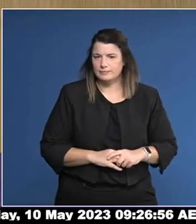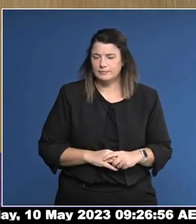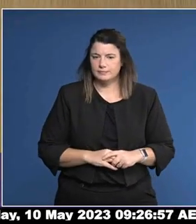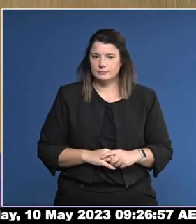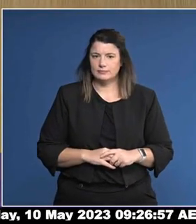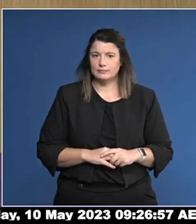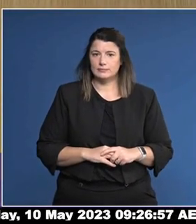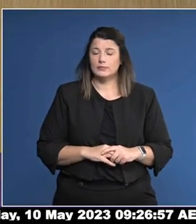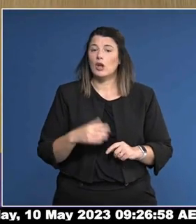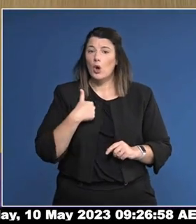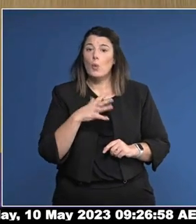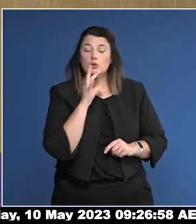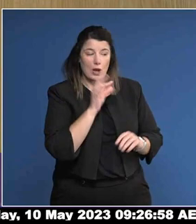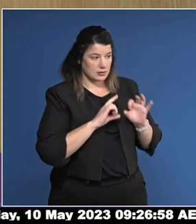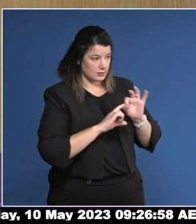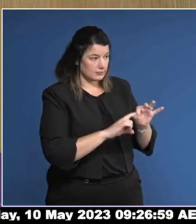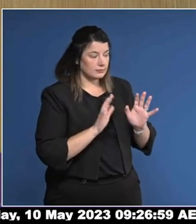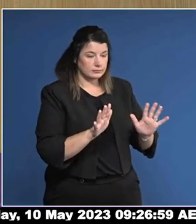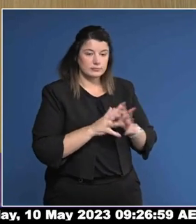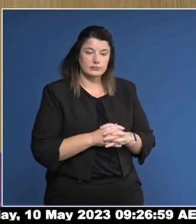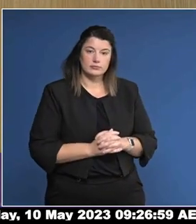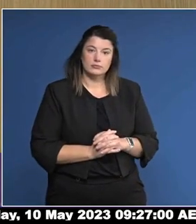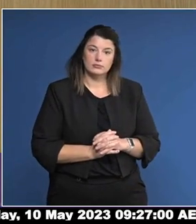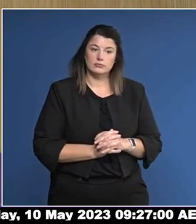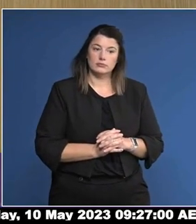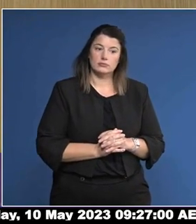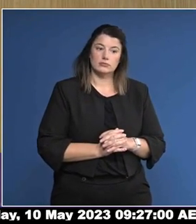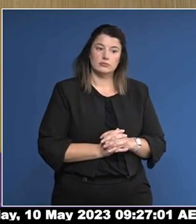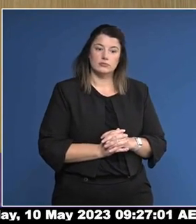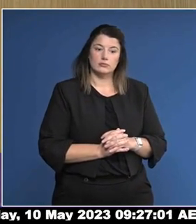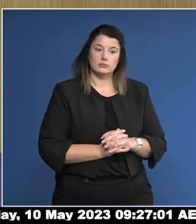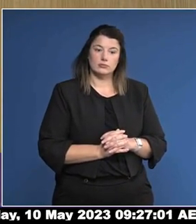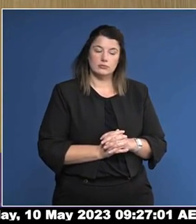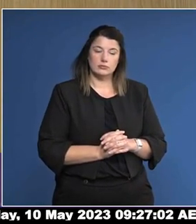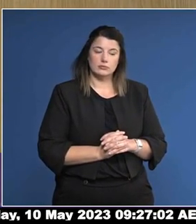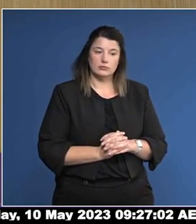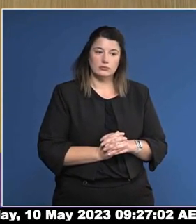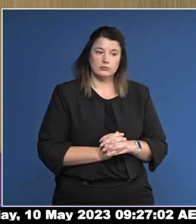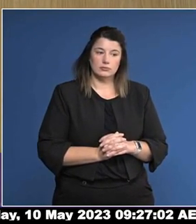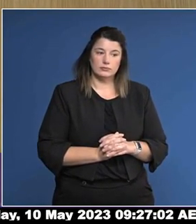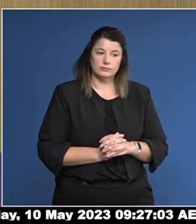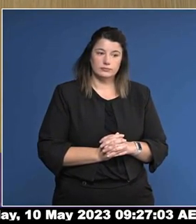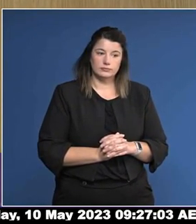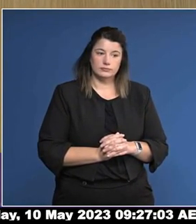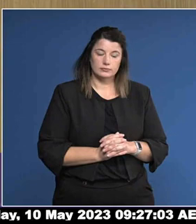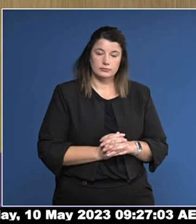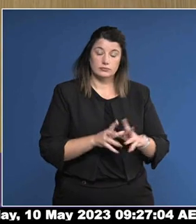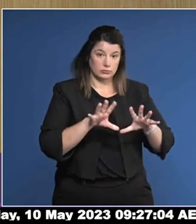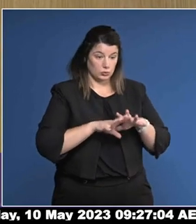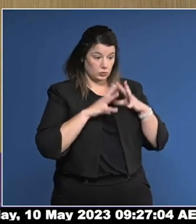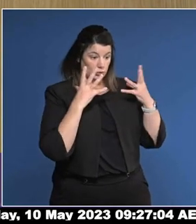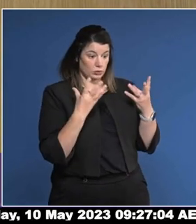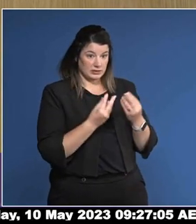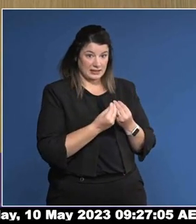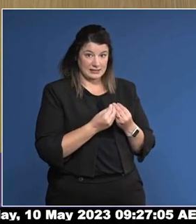that would you agree, looking at the totality of the agreed facts and to